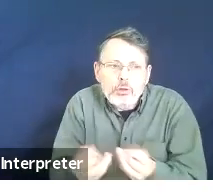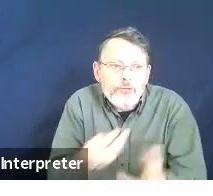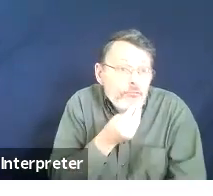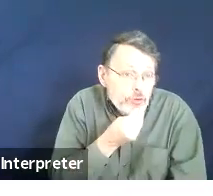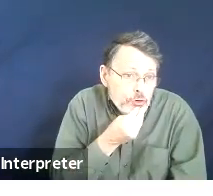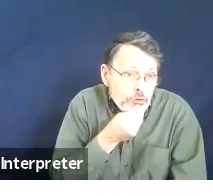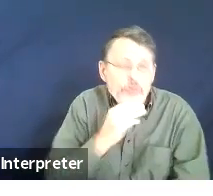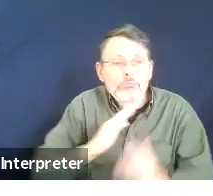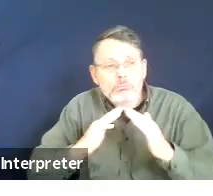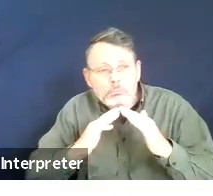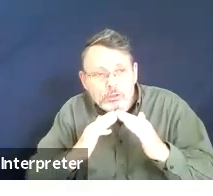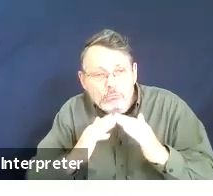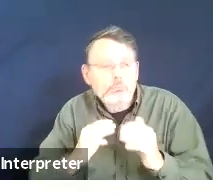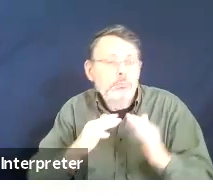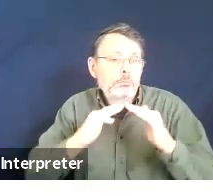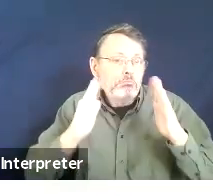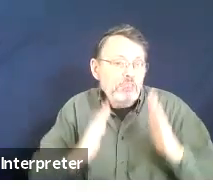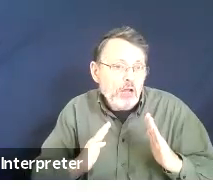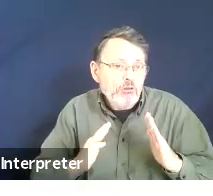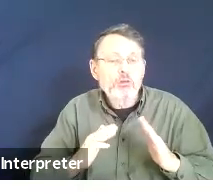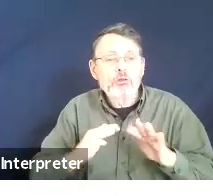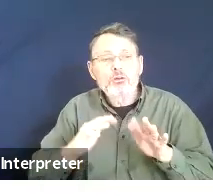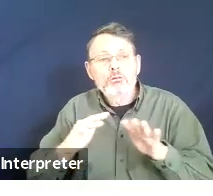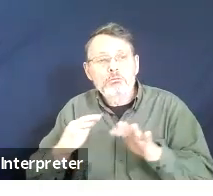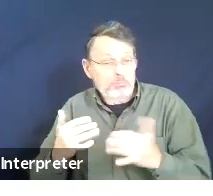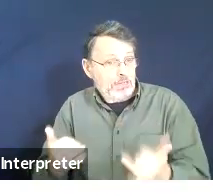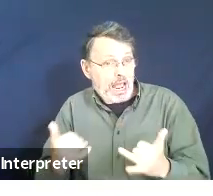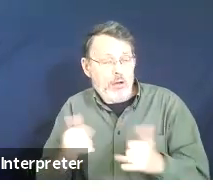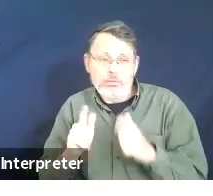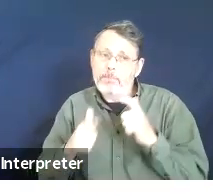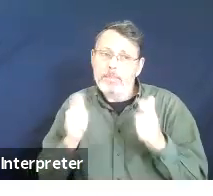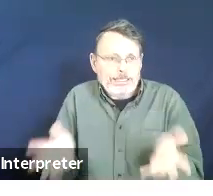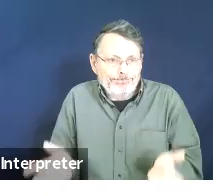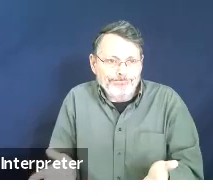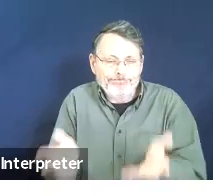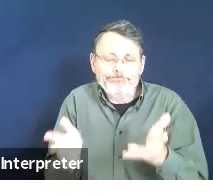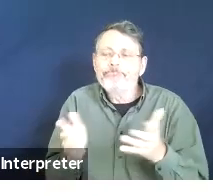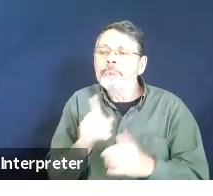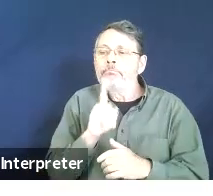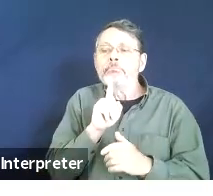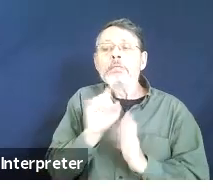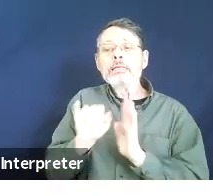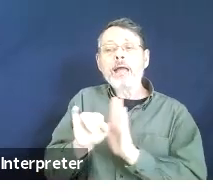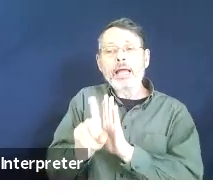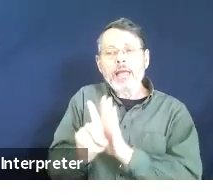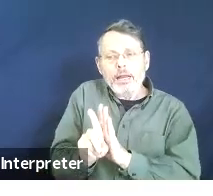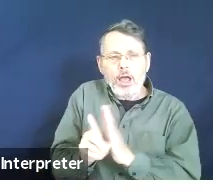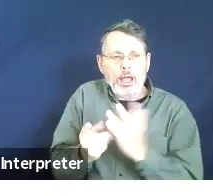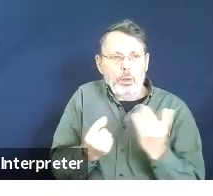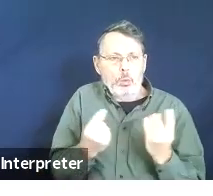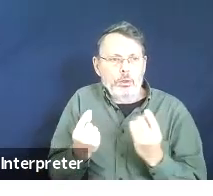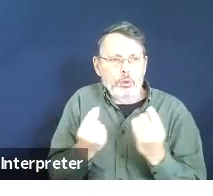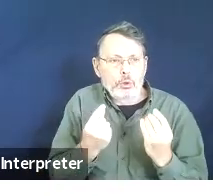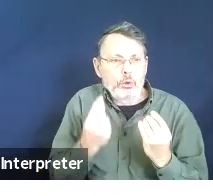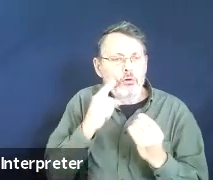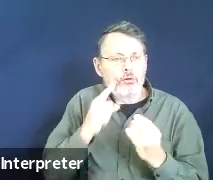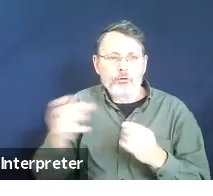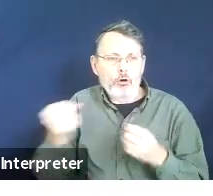sheltering, and right now the biggest push is identifying what to do for sheltering during